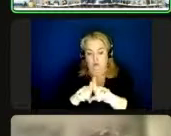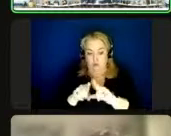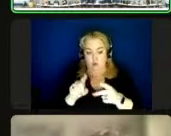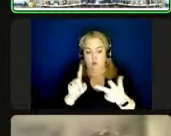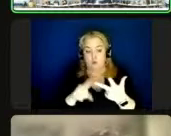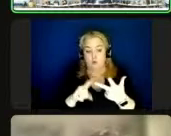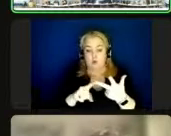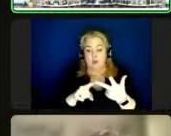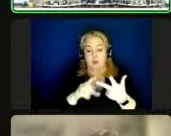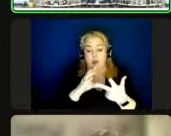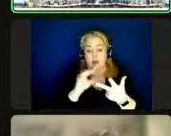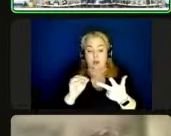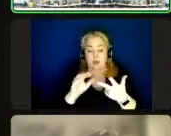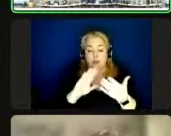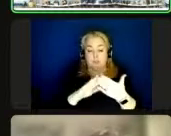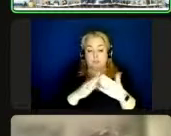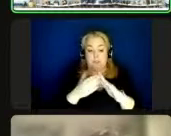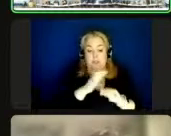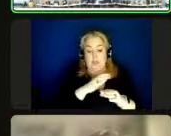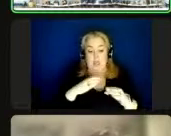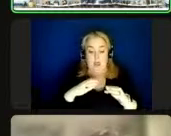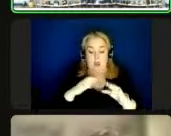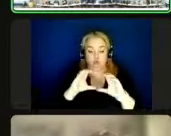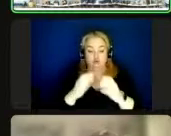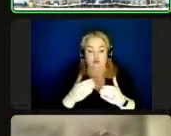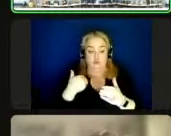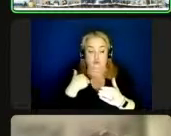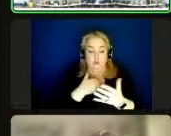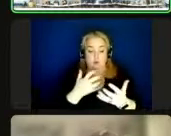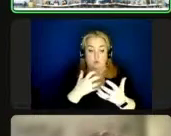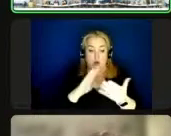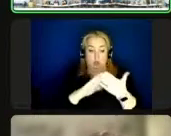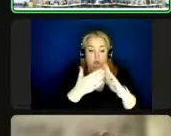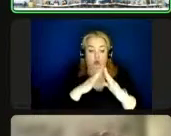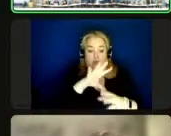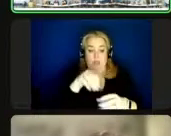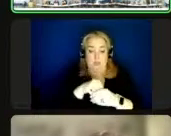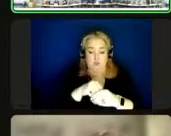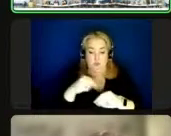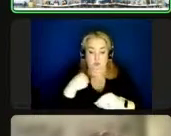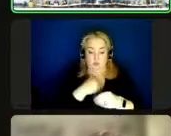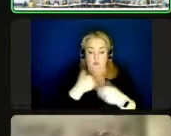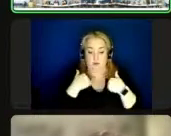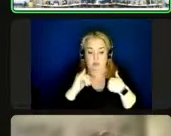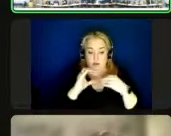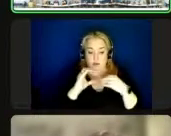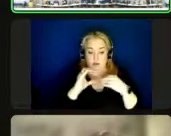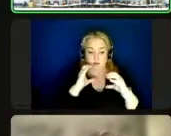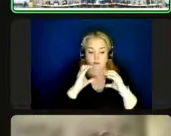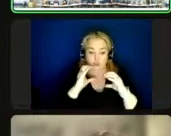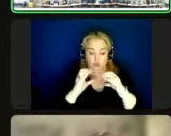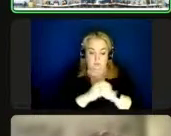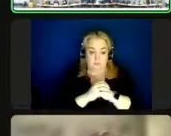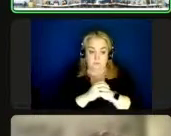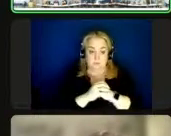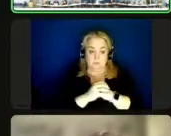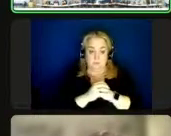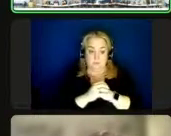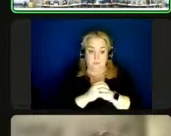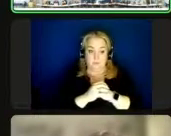ARE GIVING THOSE OPTIONS AND WE'D LIKE TO BRING THOSE TO YOU ALSO.